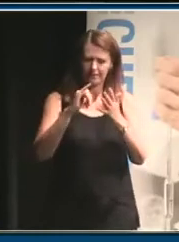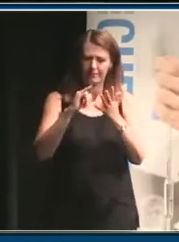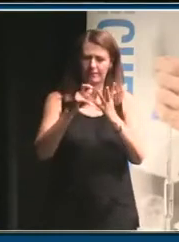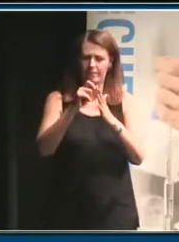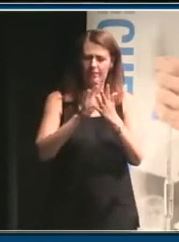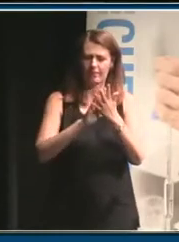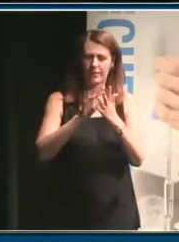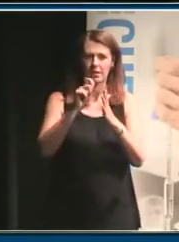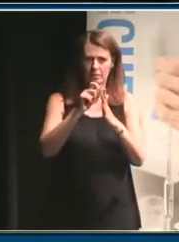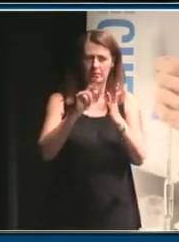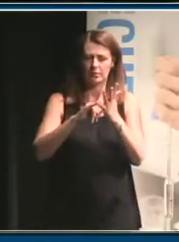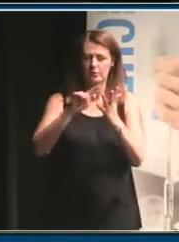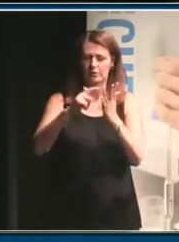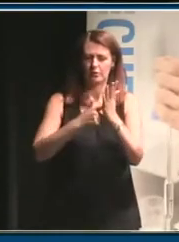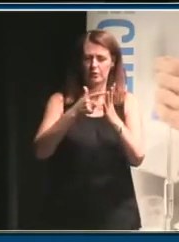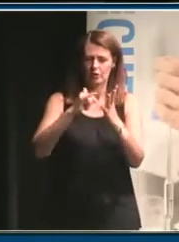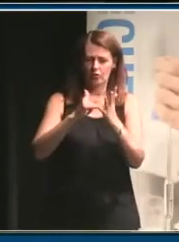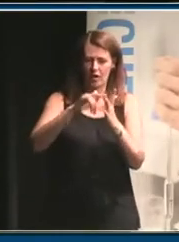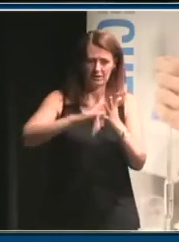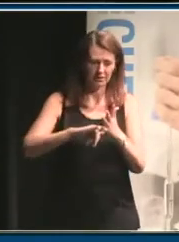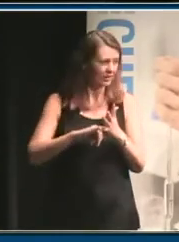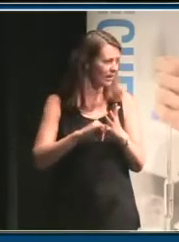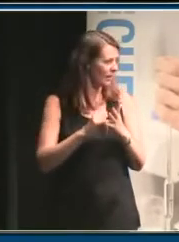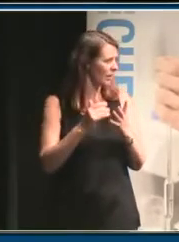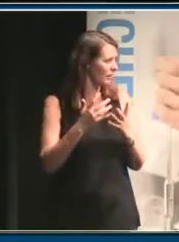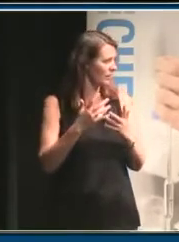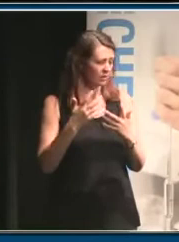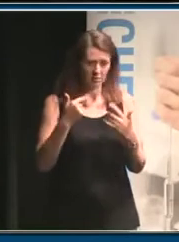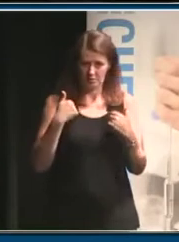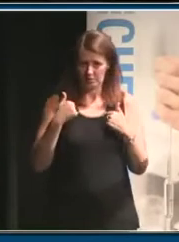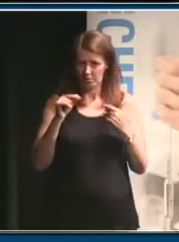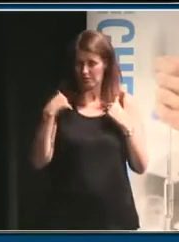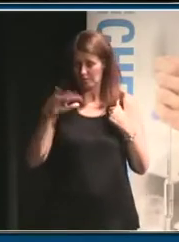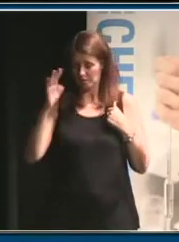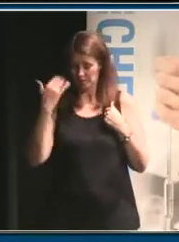of the cures, if you put your hands in your feet, or I did when I had the disease it was on my hands